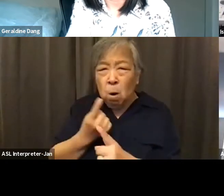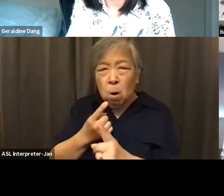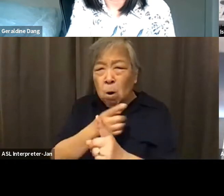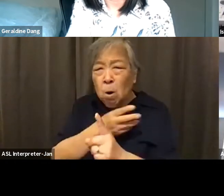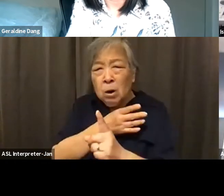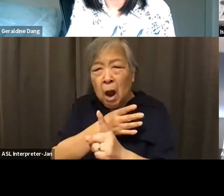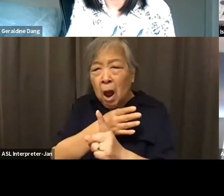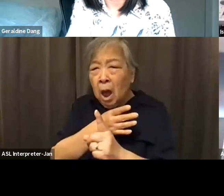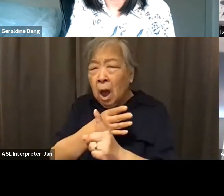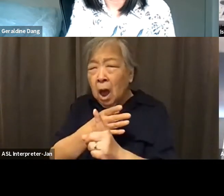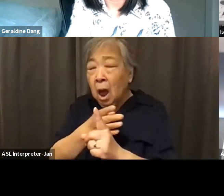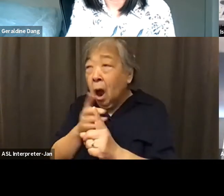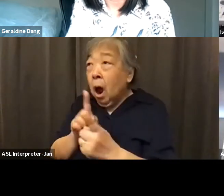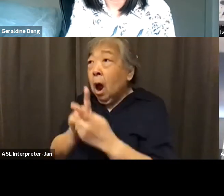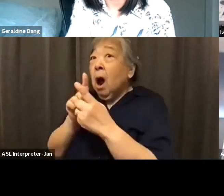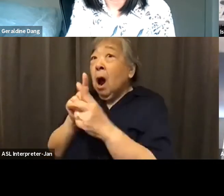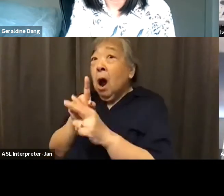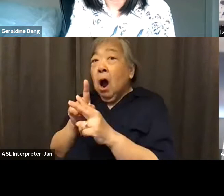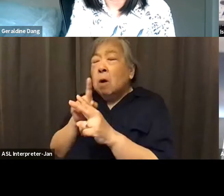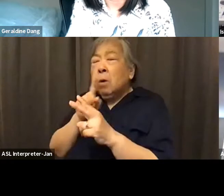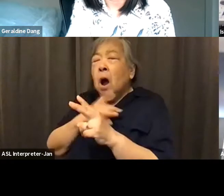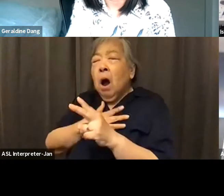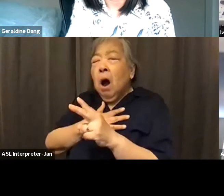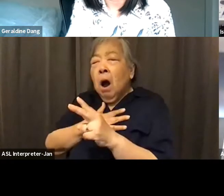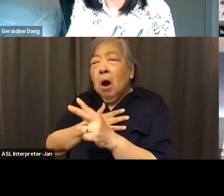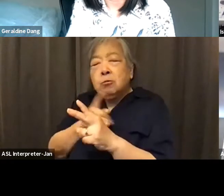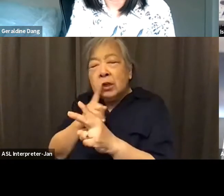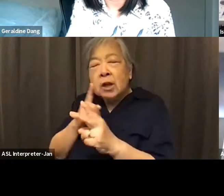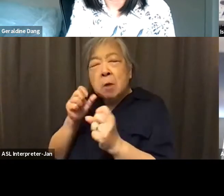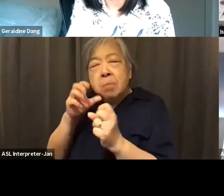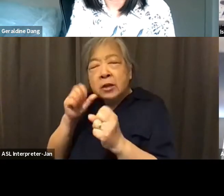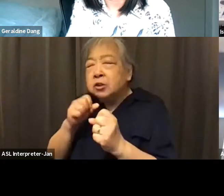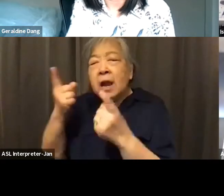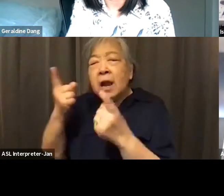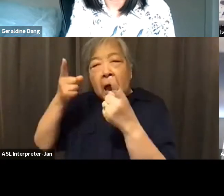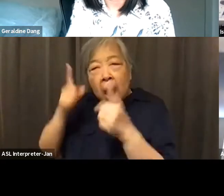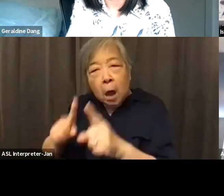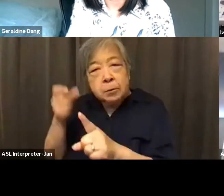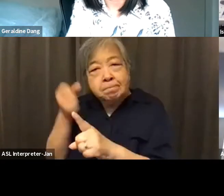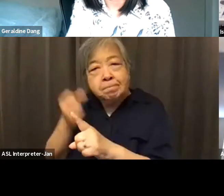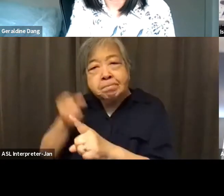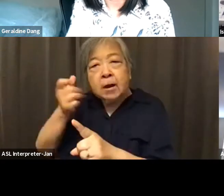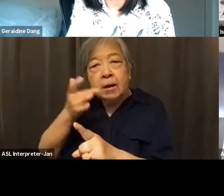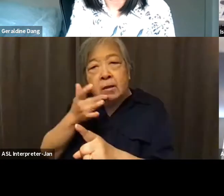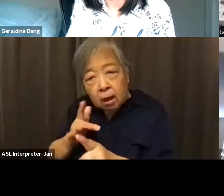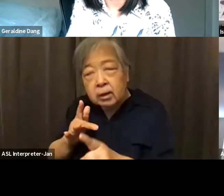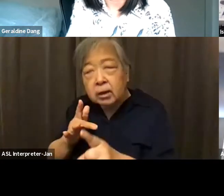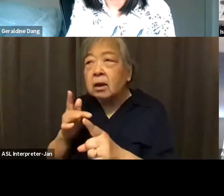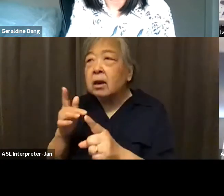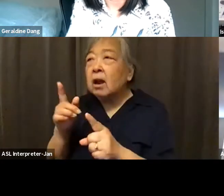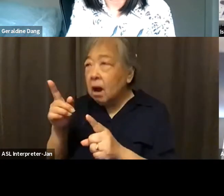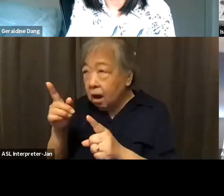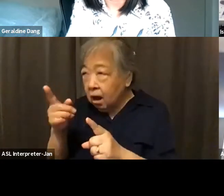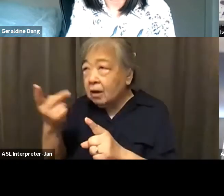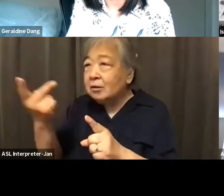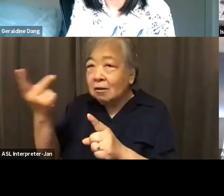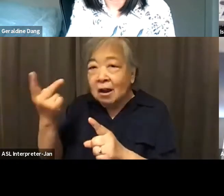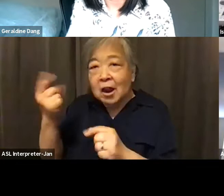And it was so amazing to have found her by chance and traveled with this other girl back in India.